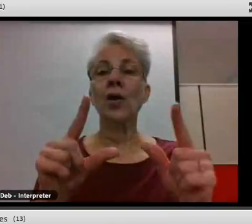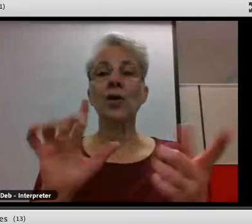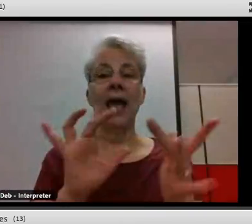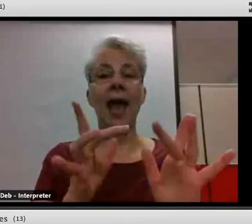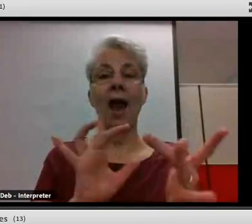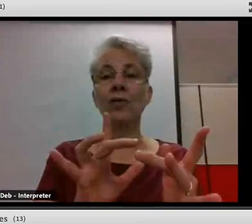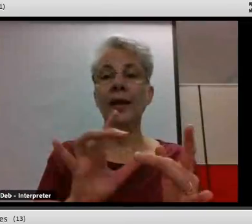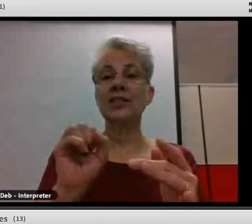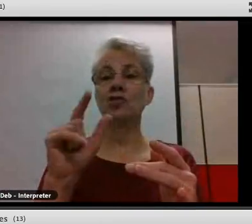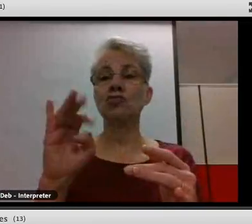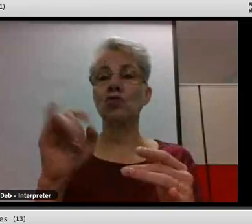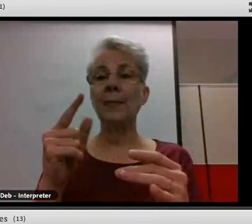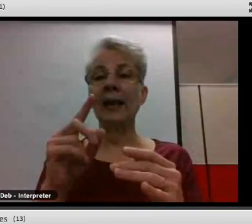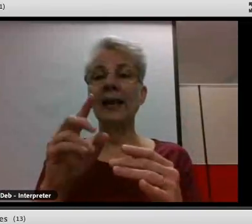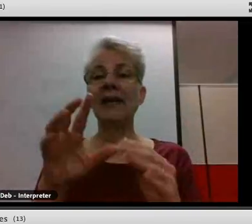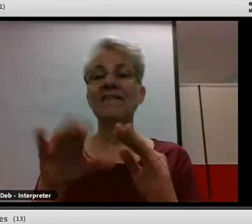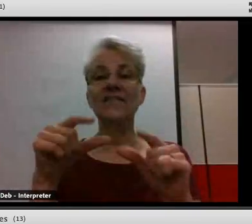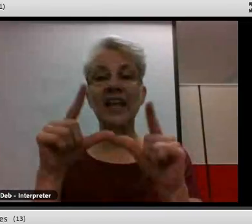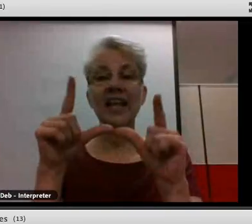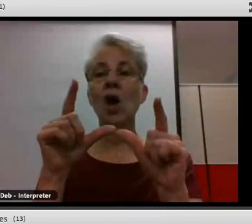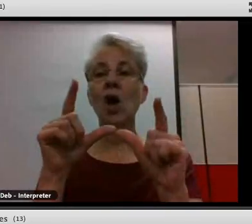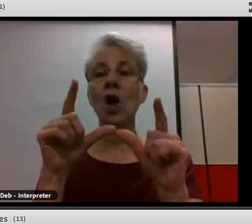So, again, I told you in the beginning we'd talk